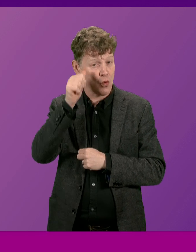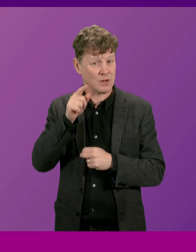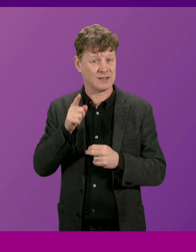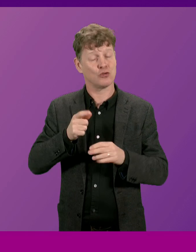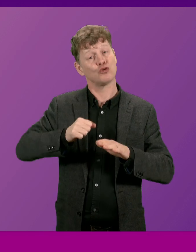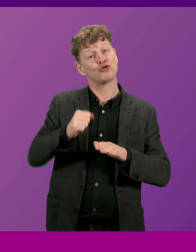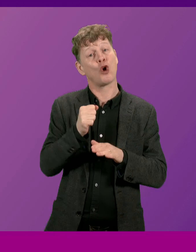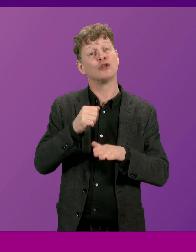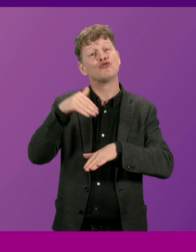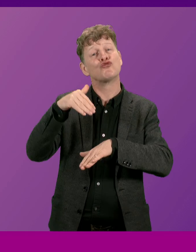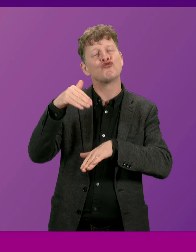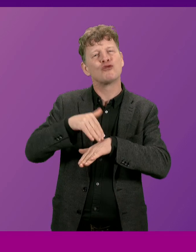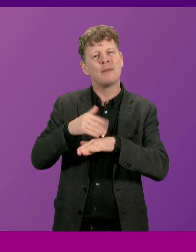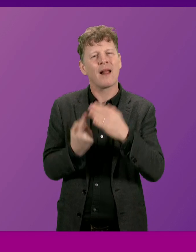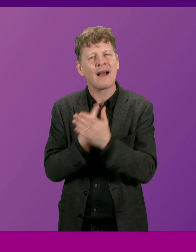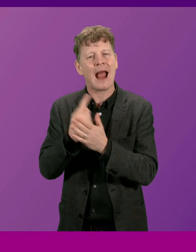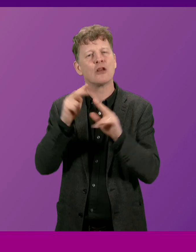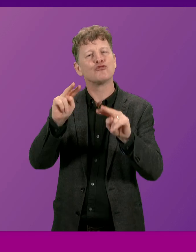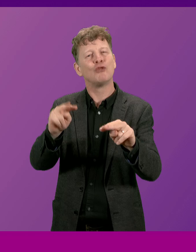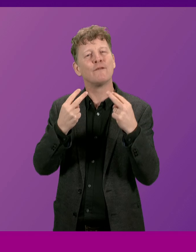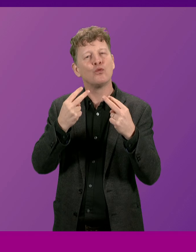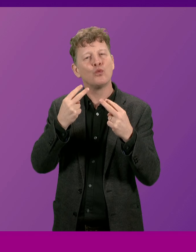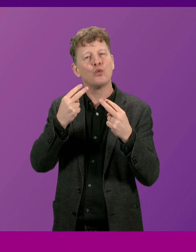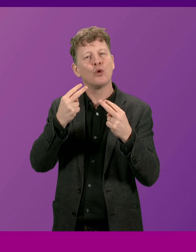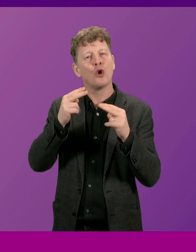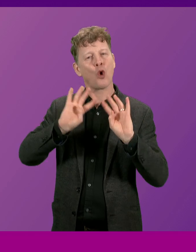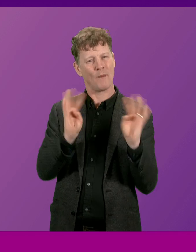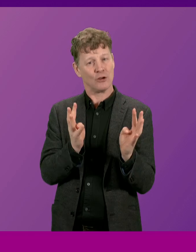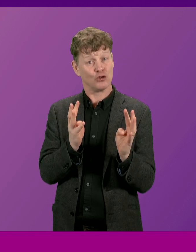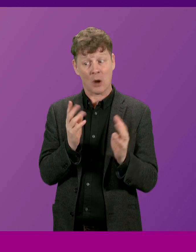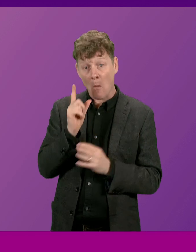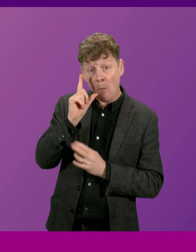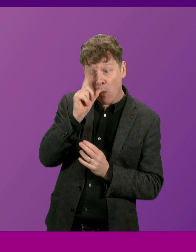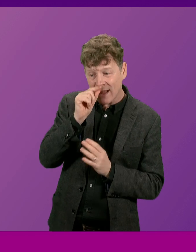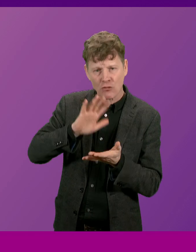Criminal Cases Review Commission for potential miscarriages of justice to be